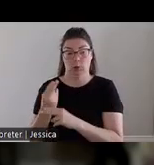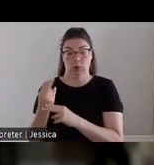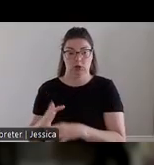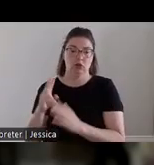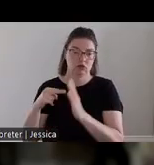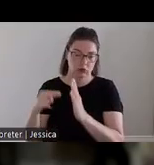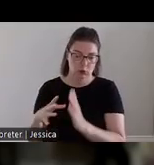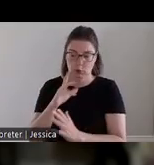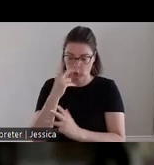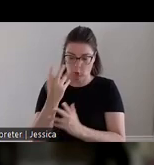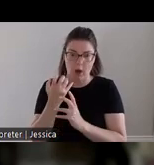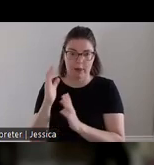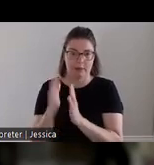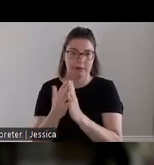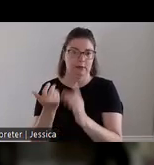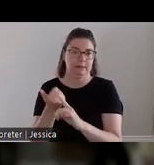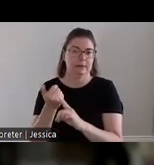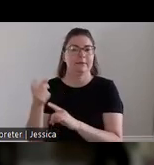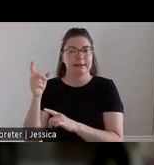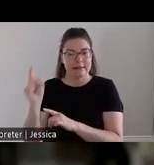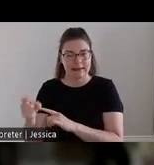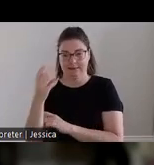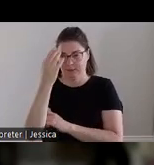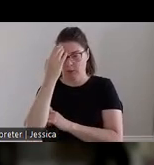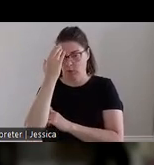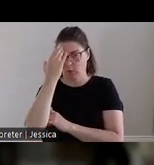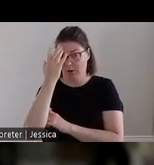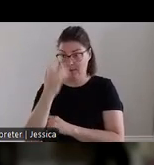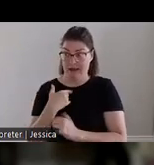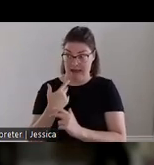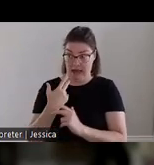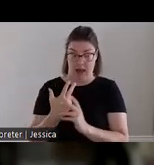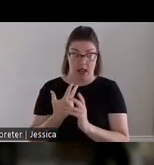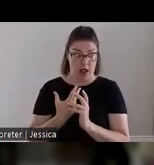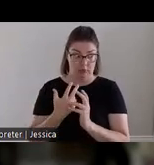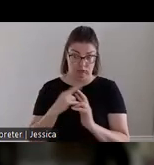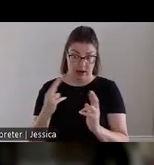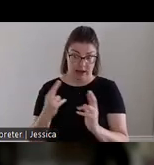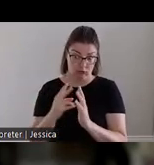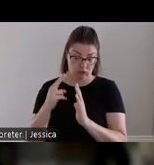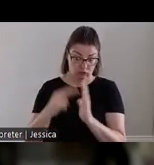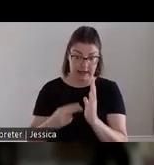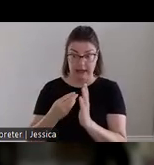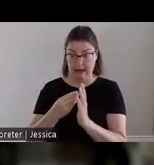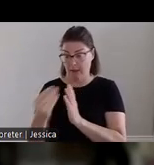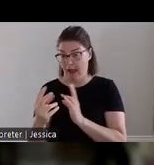the people who want those books, they need to know that what they're about to read by download